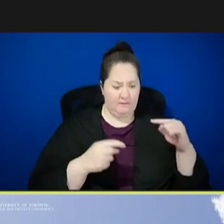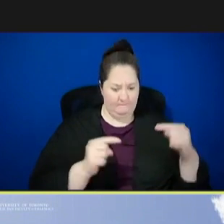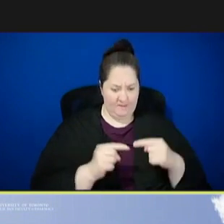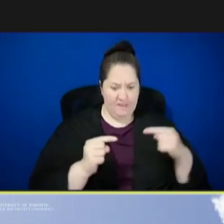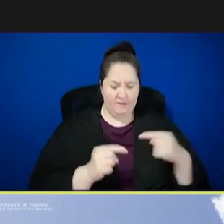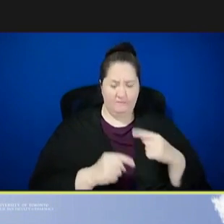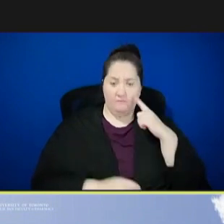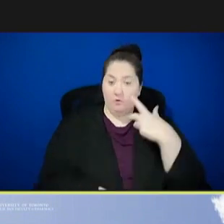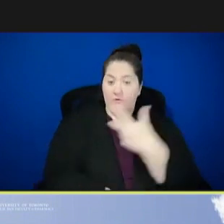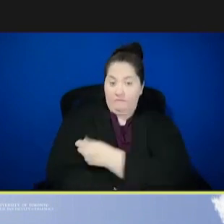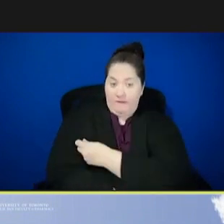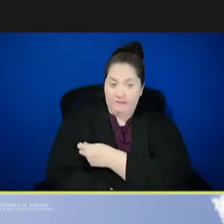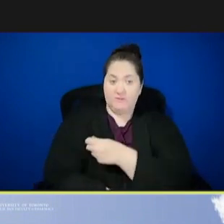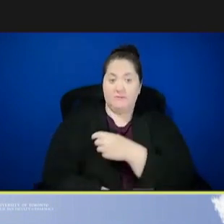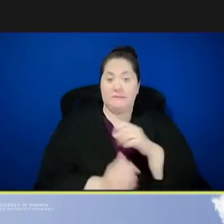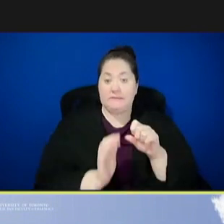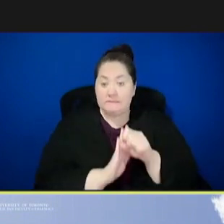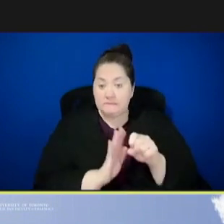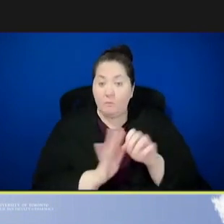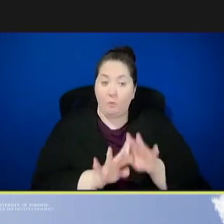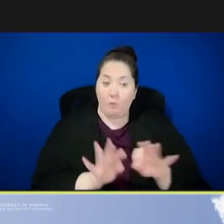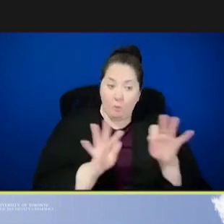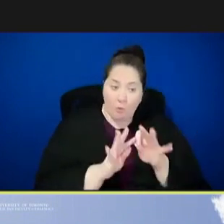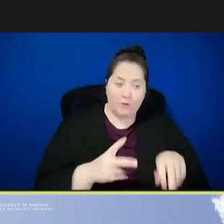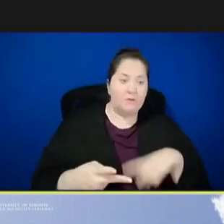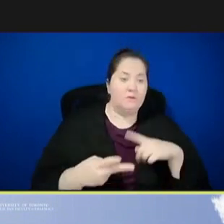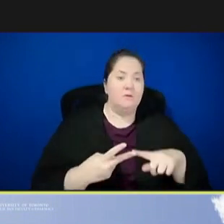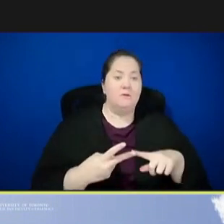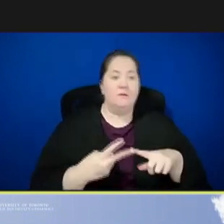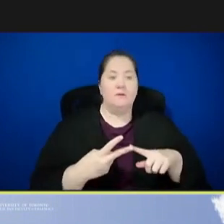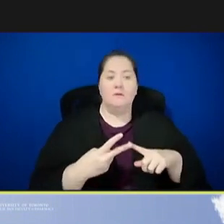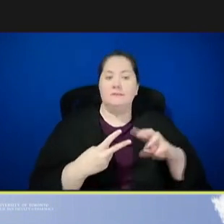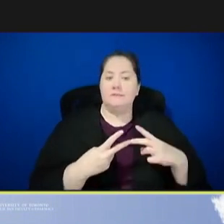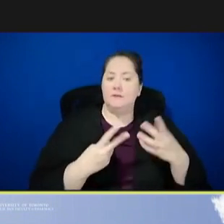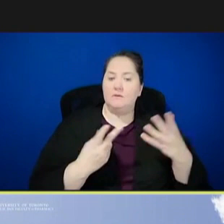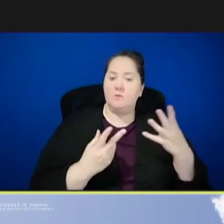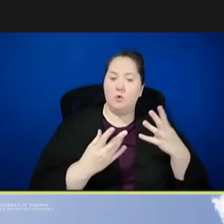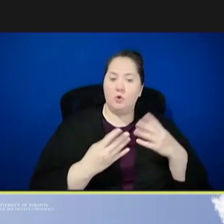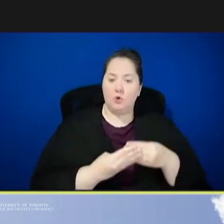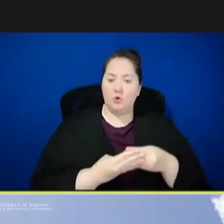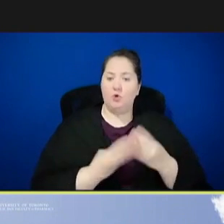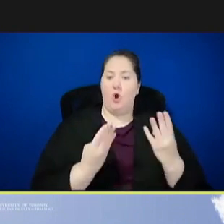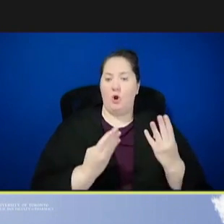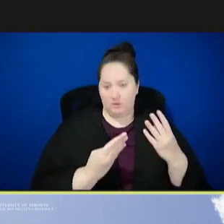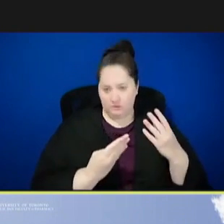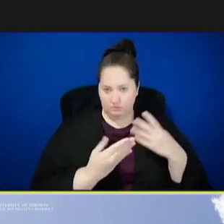and associated symptoms is important. And then secondly, talk about the card program or protocol